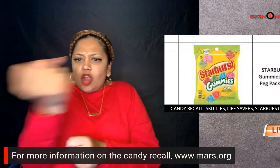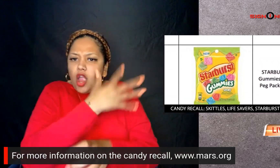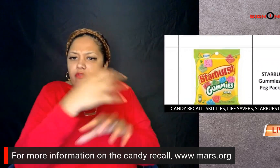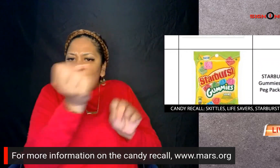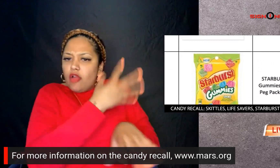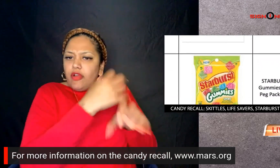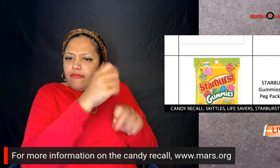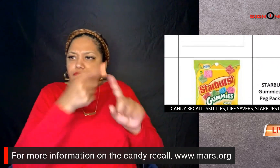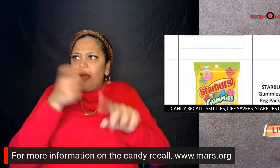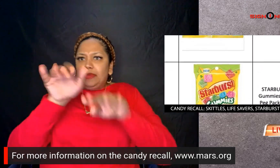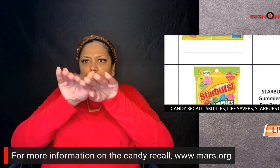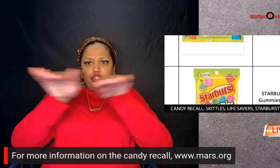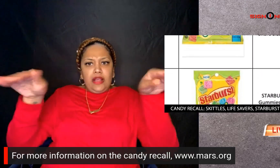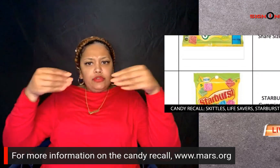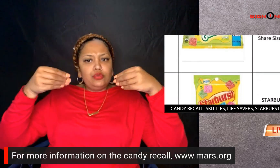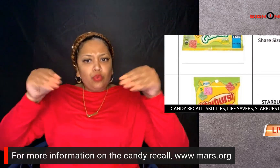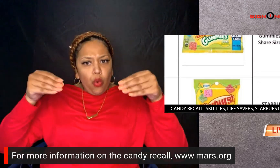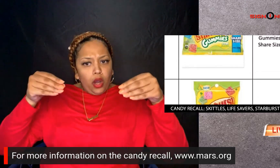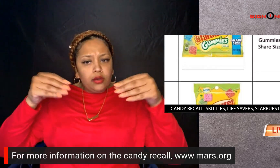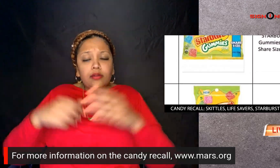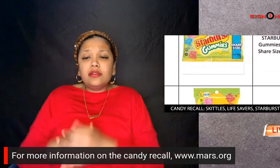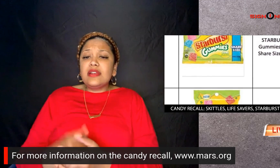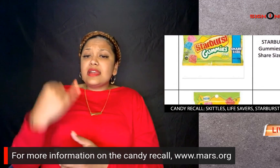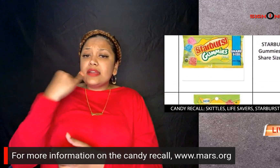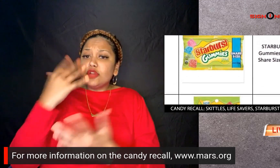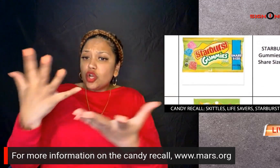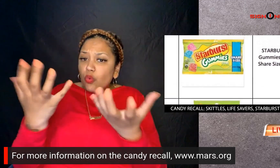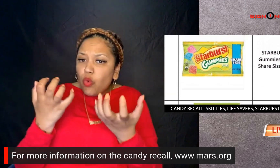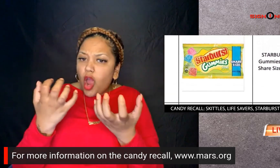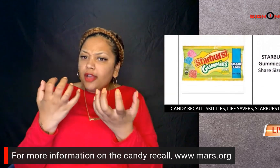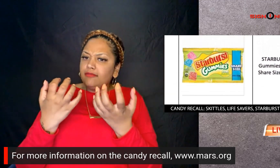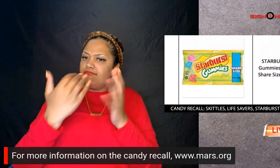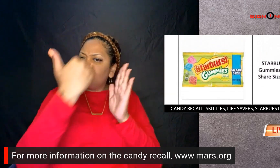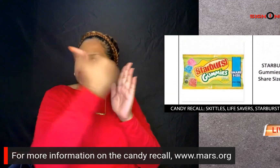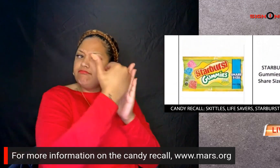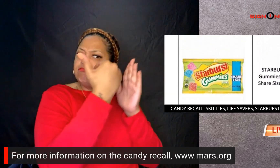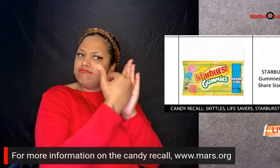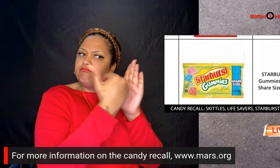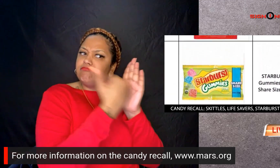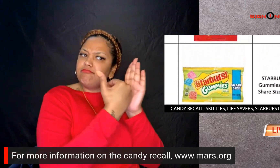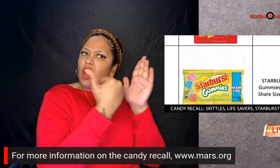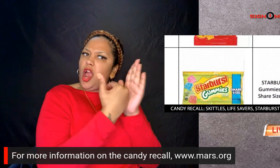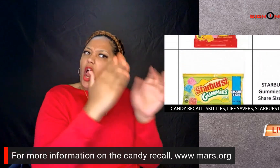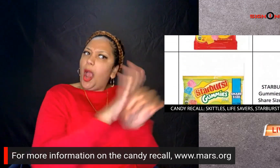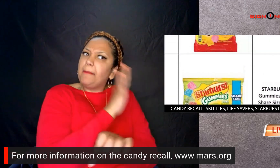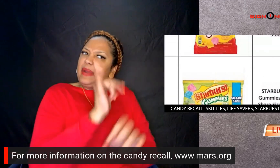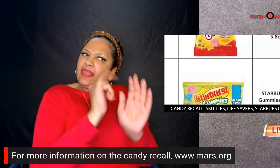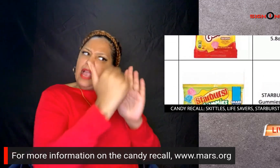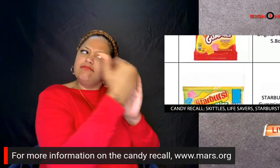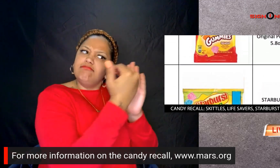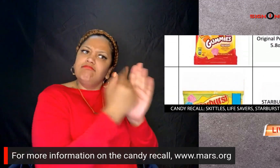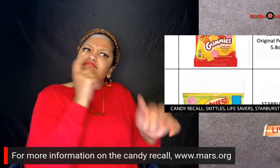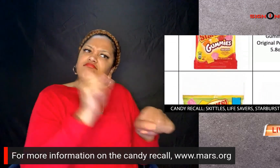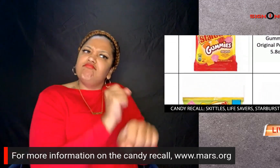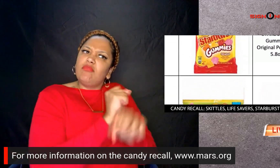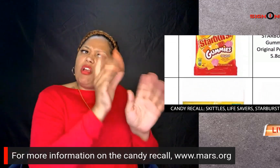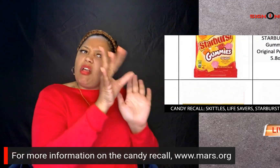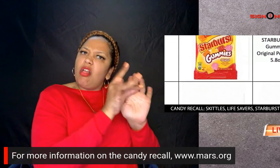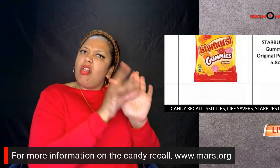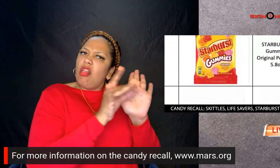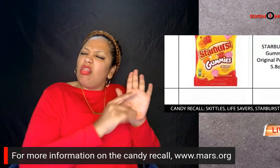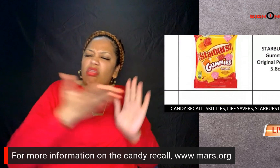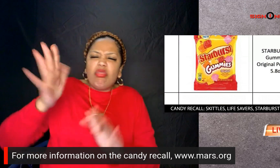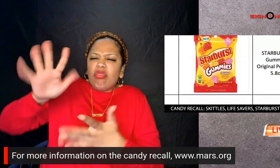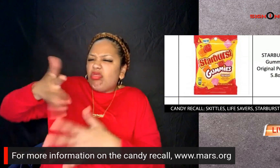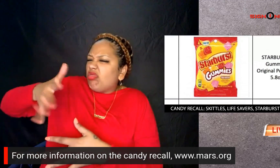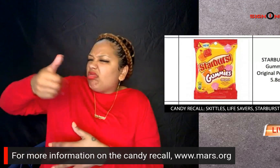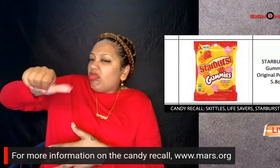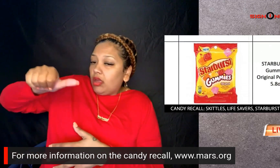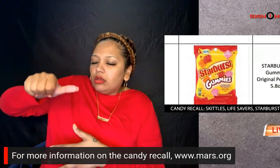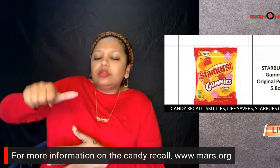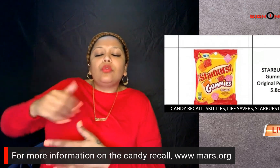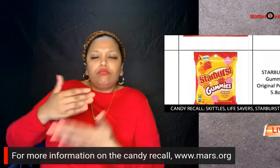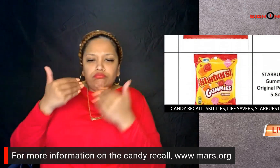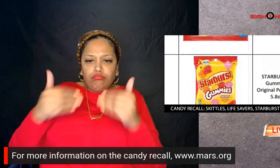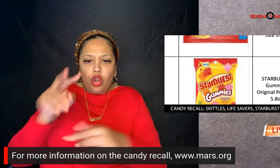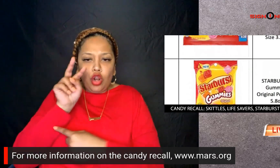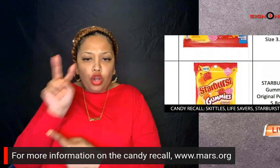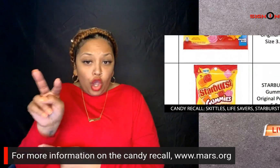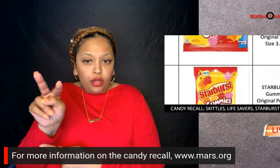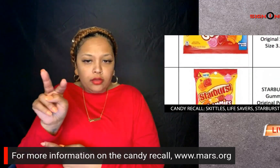tainted candy off store shelves if you want a complete list of the recalled items head